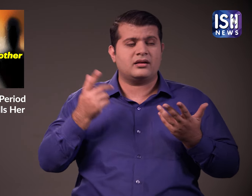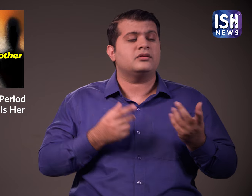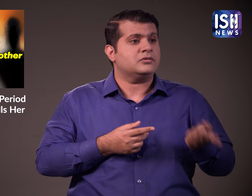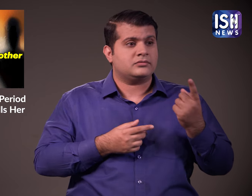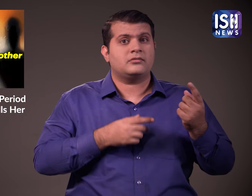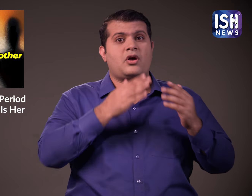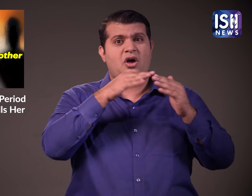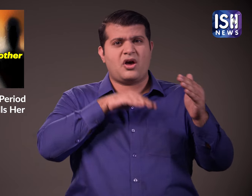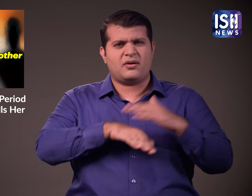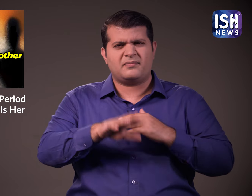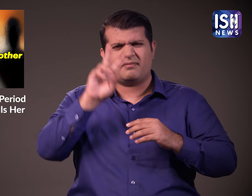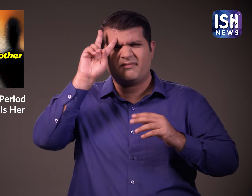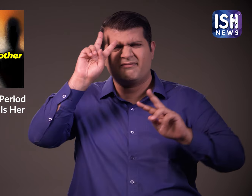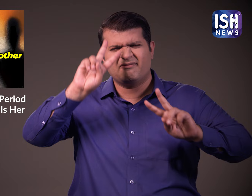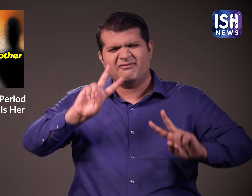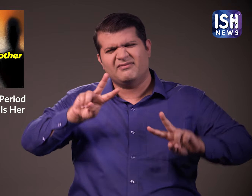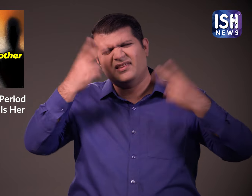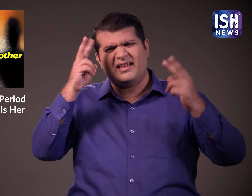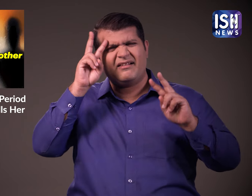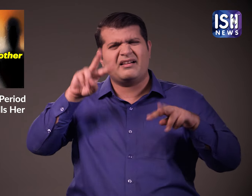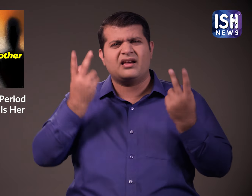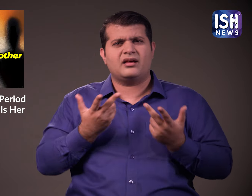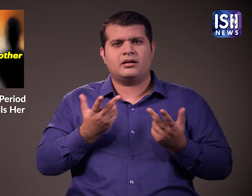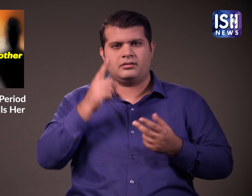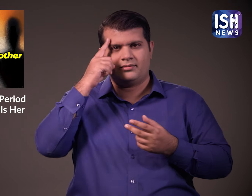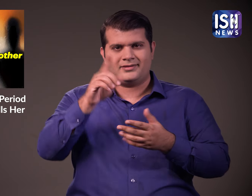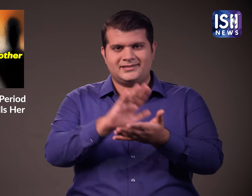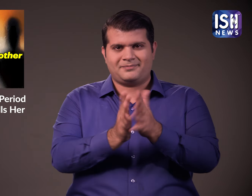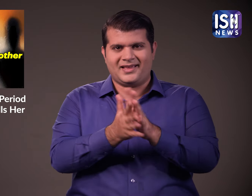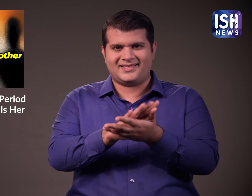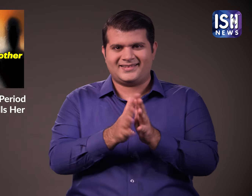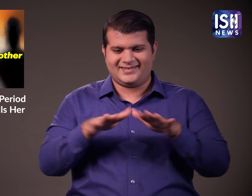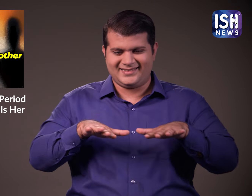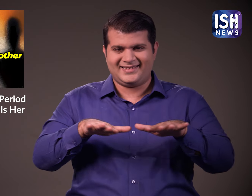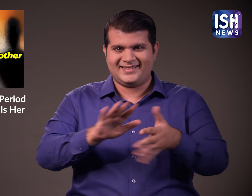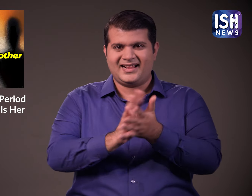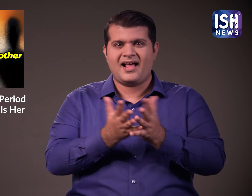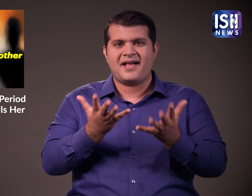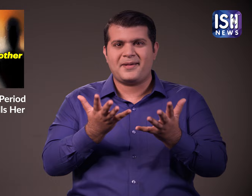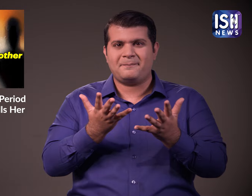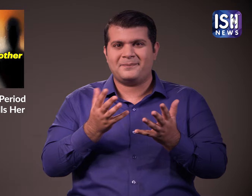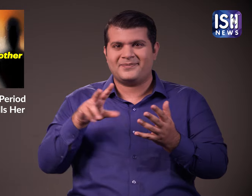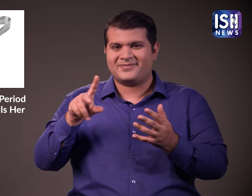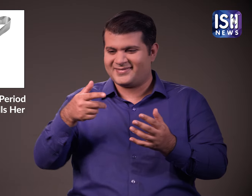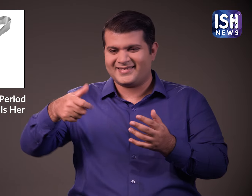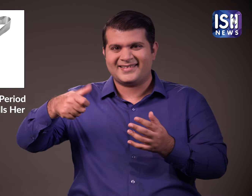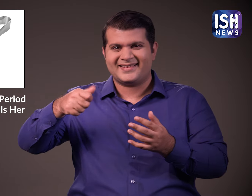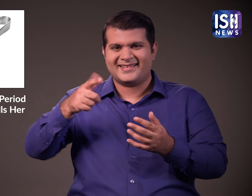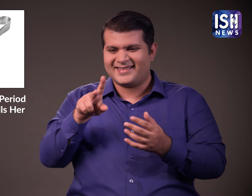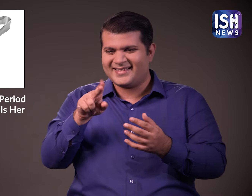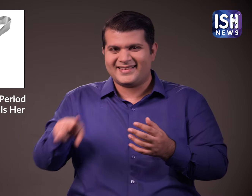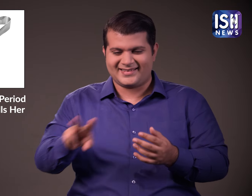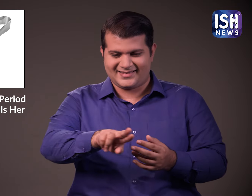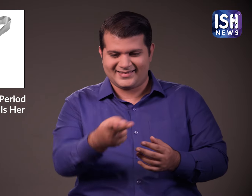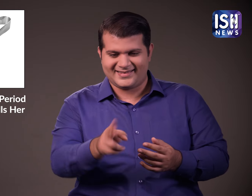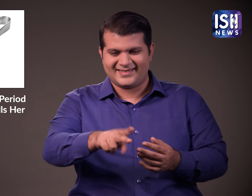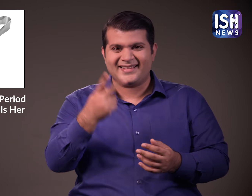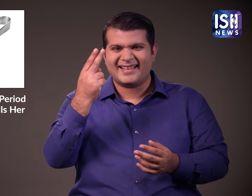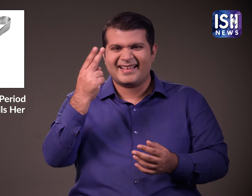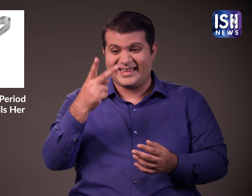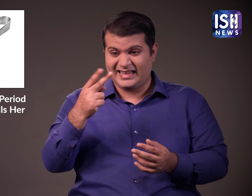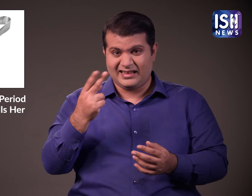Following the same, the brother got angry and tortured her with tongs meant for roasting chapati.